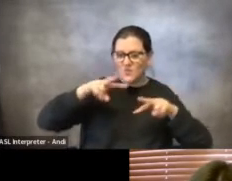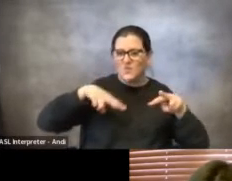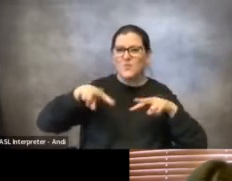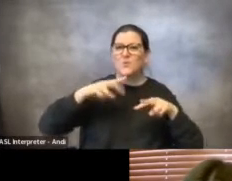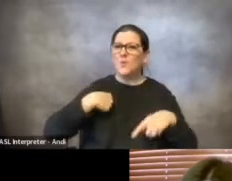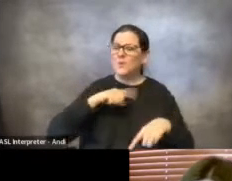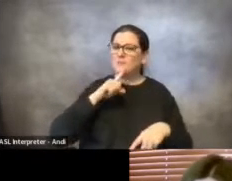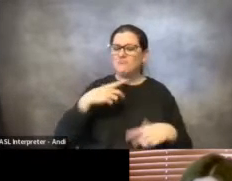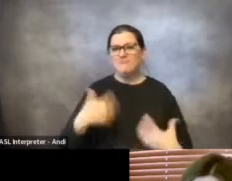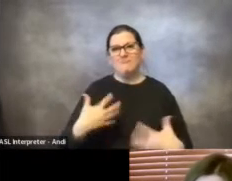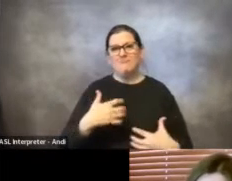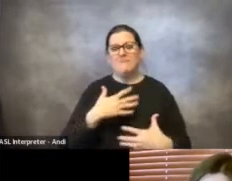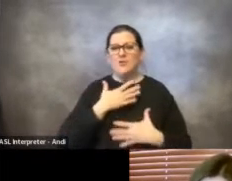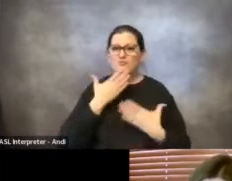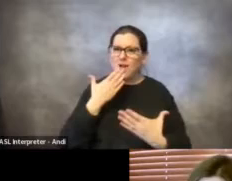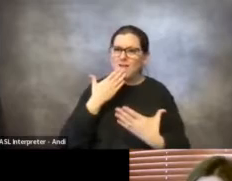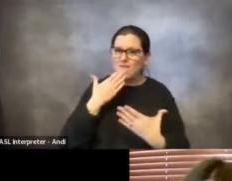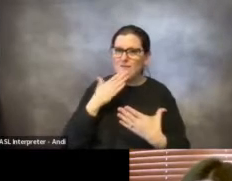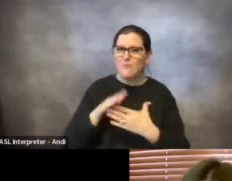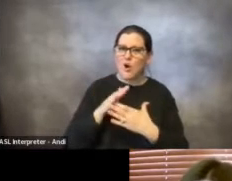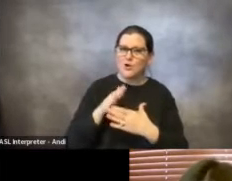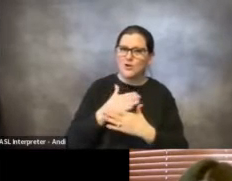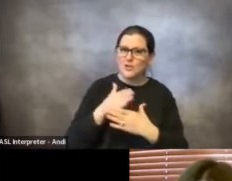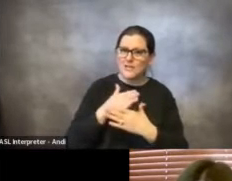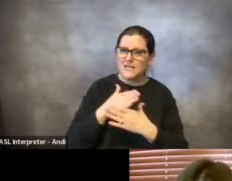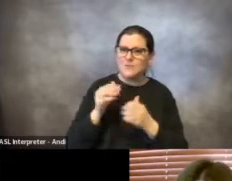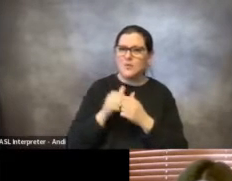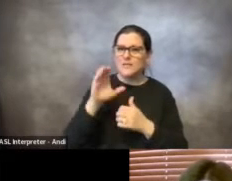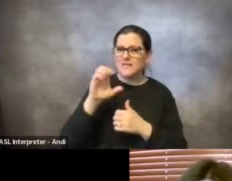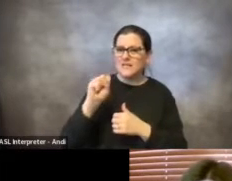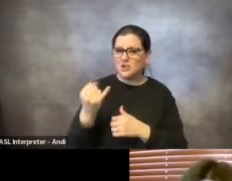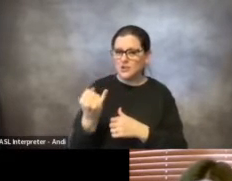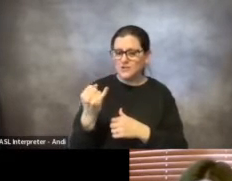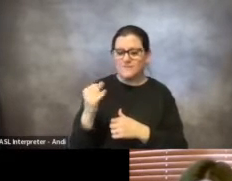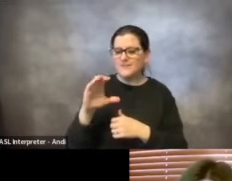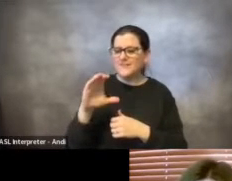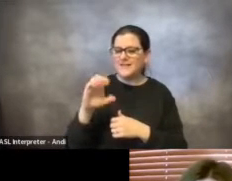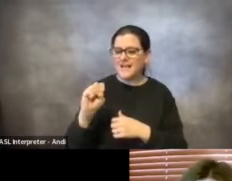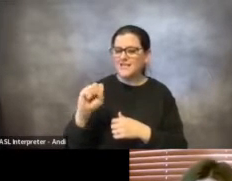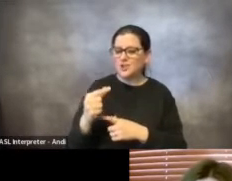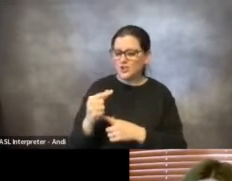grateful for our partnership with CSG. And putting together this report and your leadership